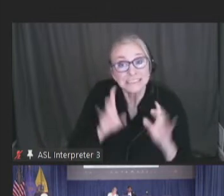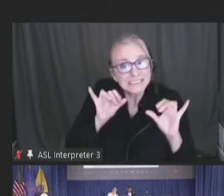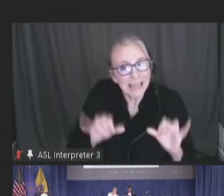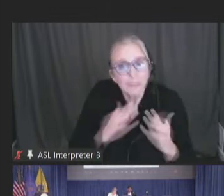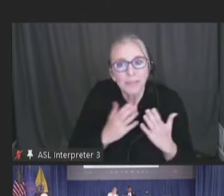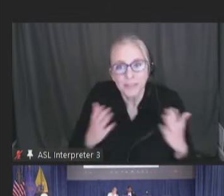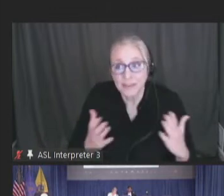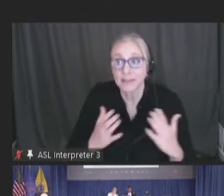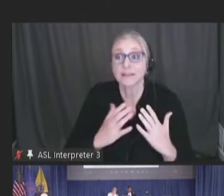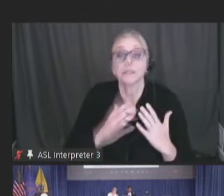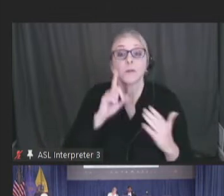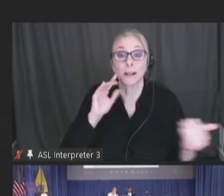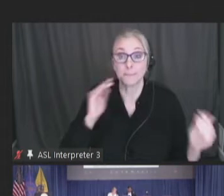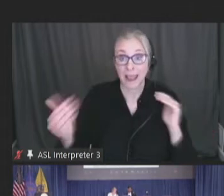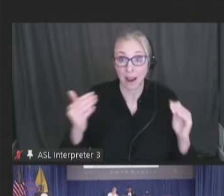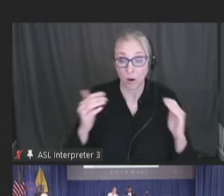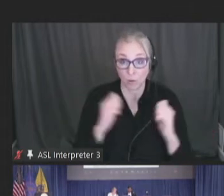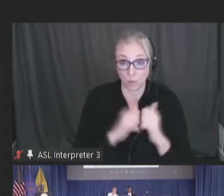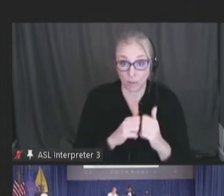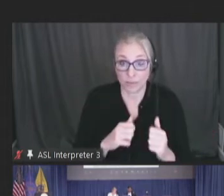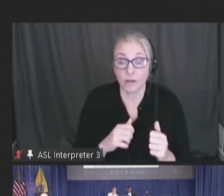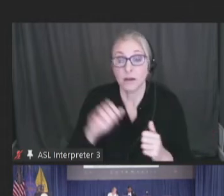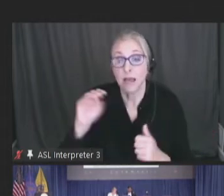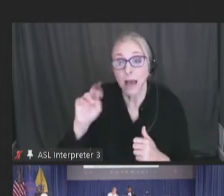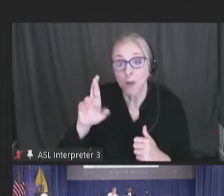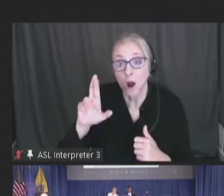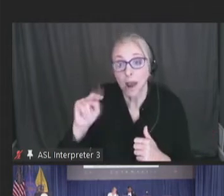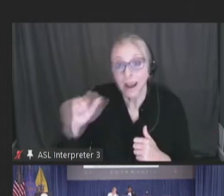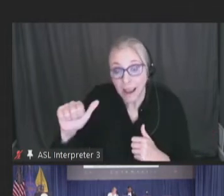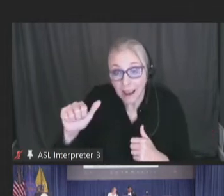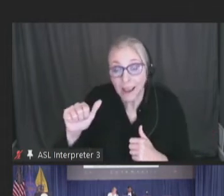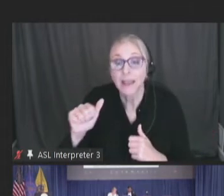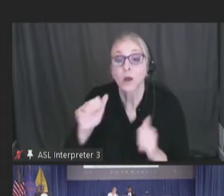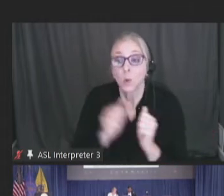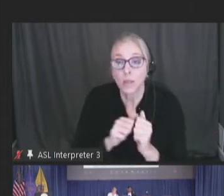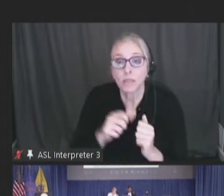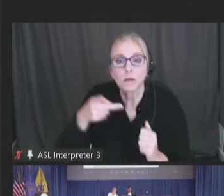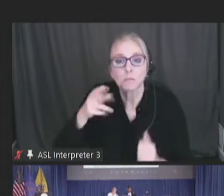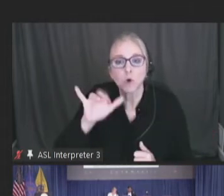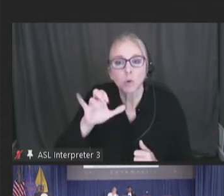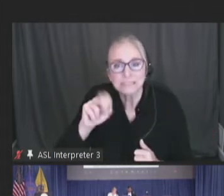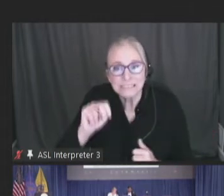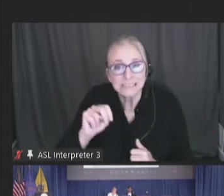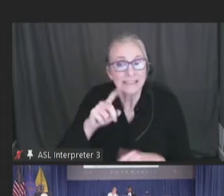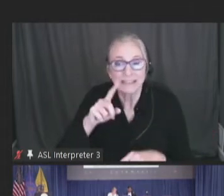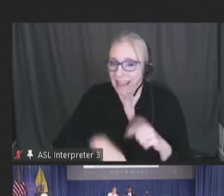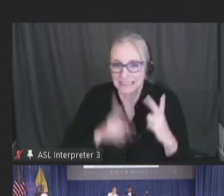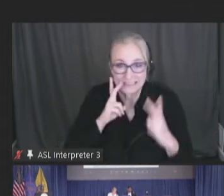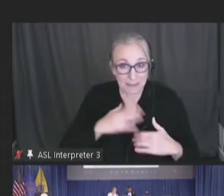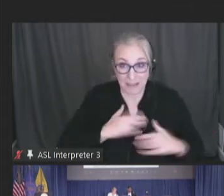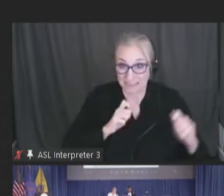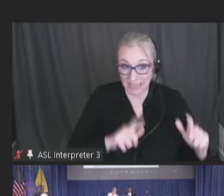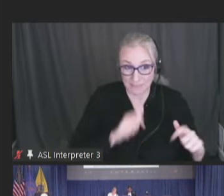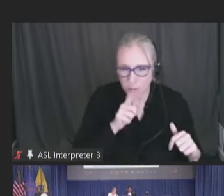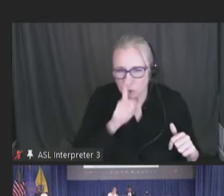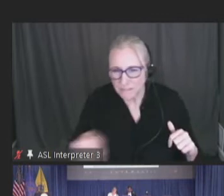and we compared it with mRNA with protein. And I can't see it on my slide. I'm not sure if you can.